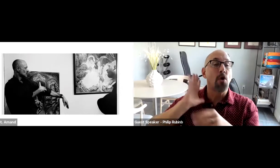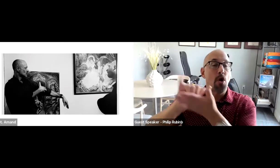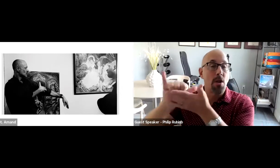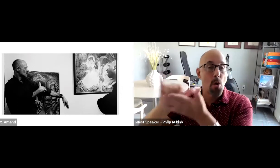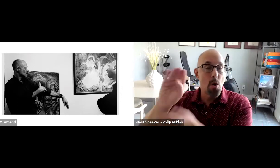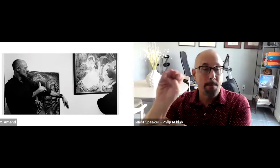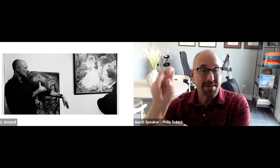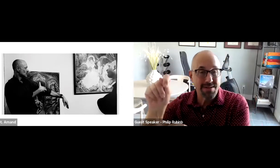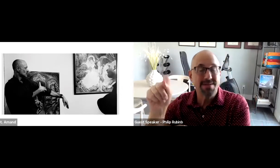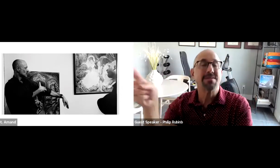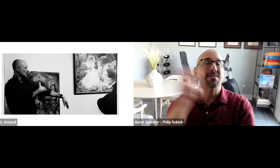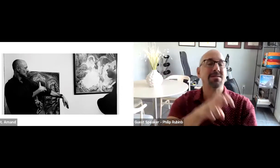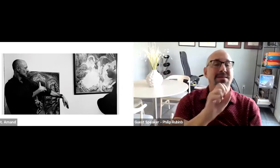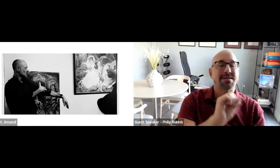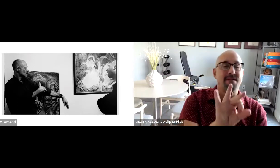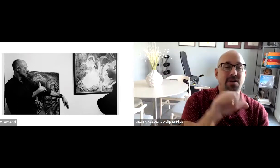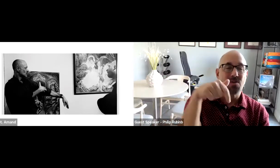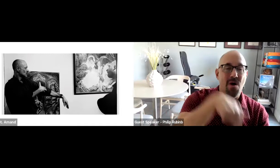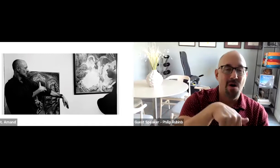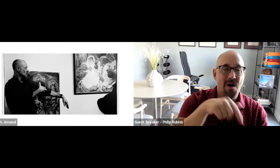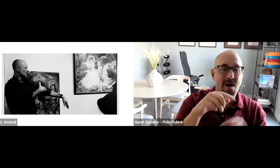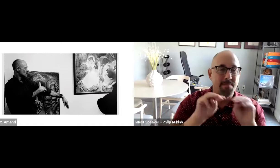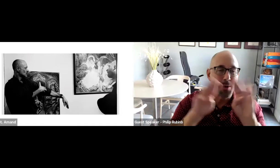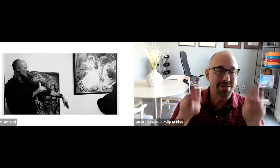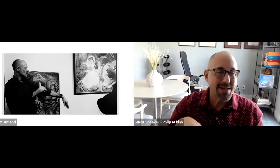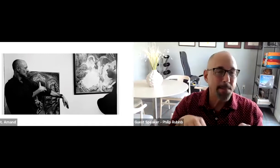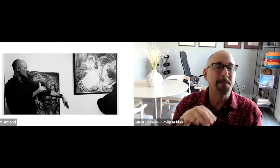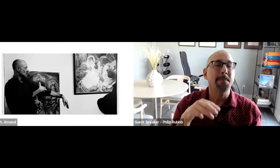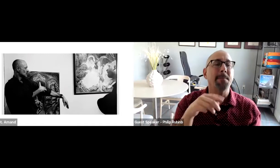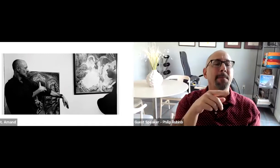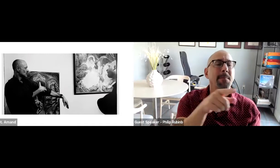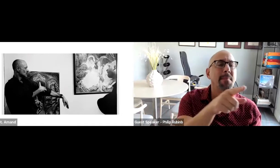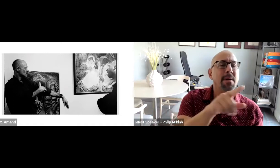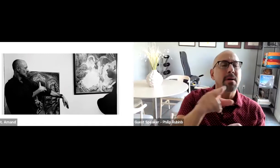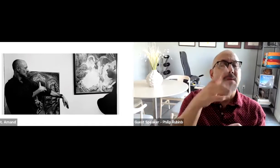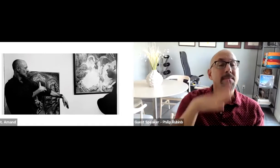He was a docent for different museums in the area. In New York City, he would go to the Met,